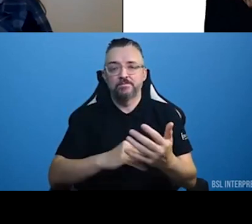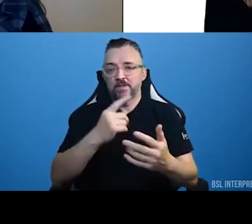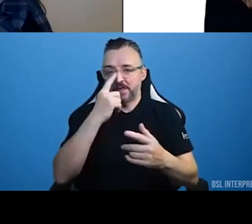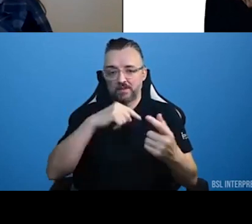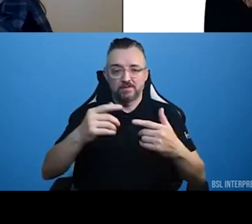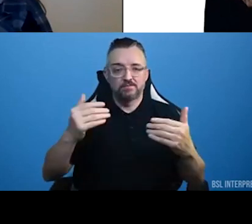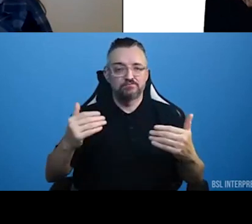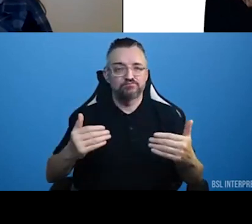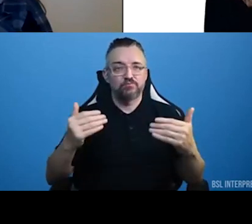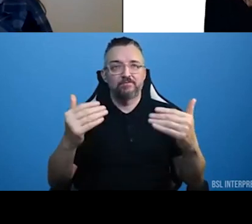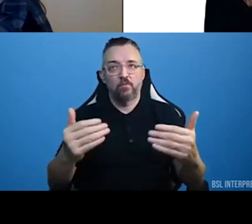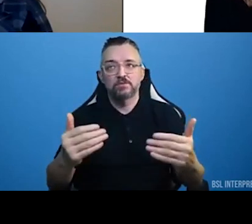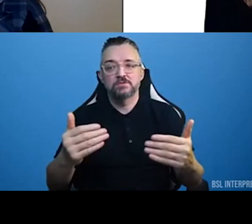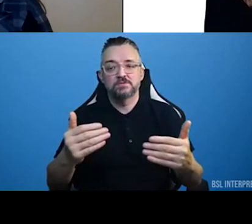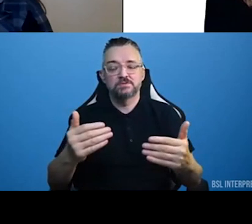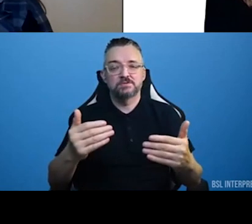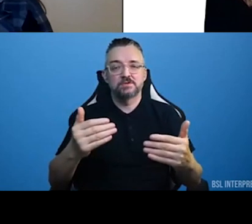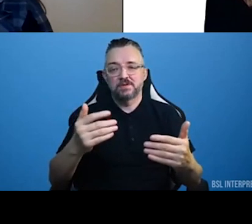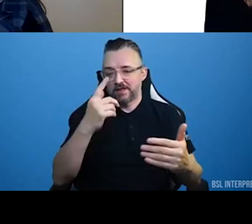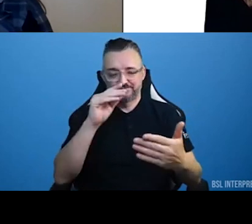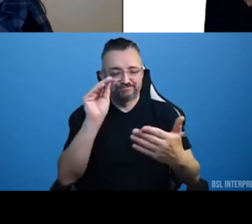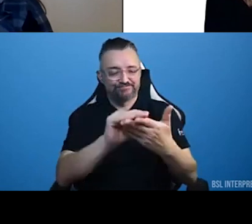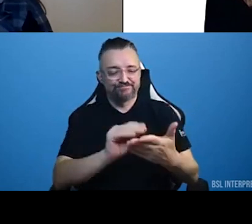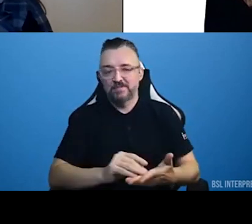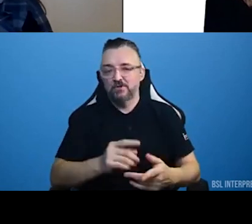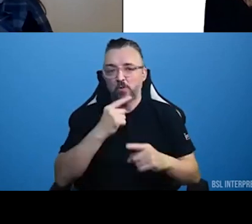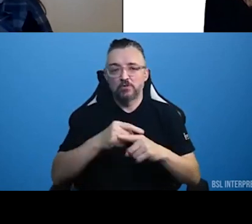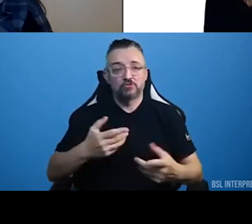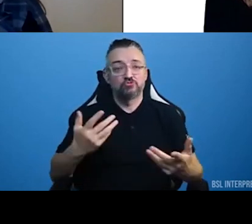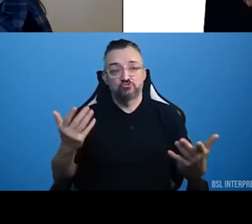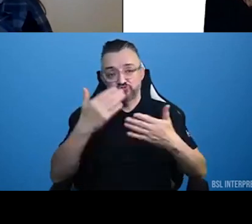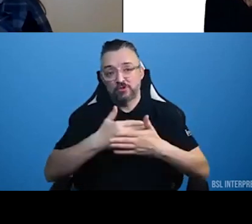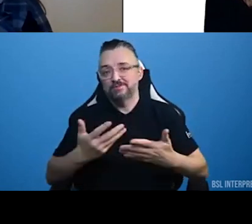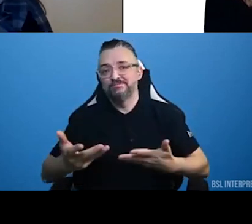and be the record of this evening's discussion, which has been a fantastic discussion. I wish it could carry on further,